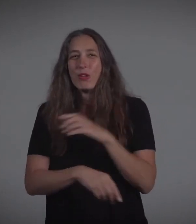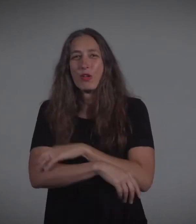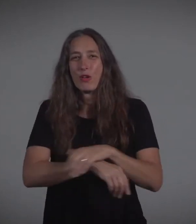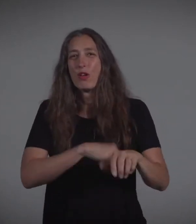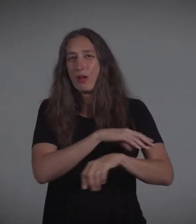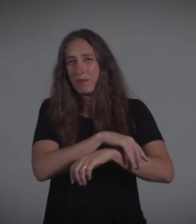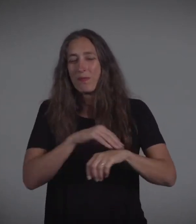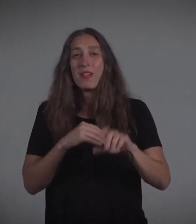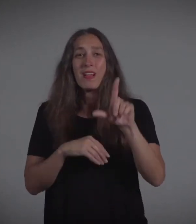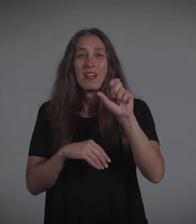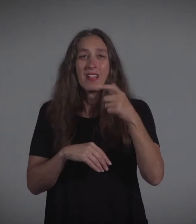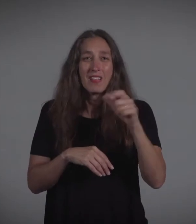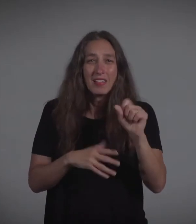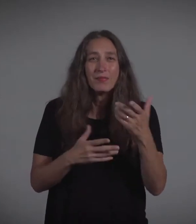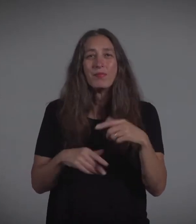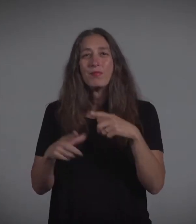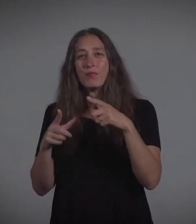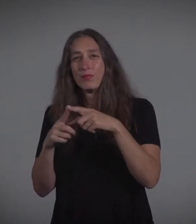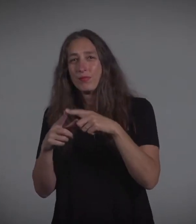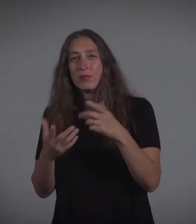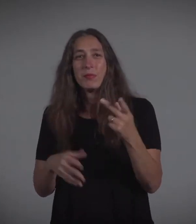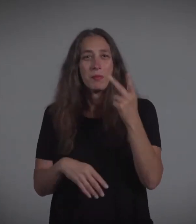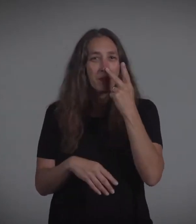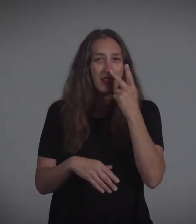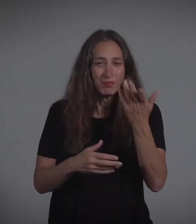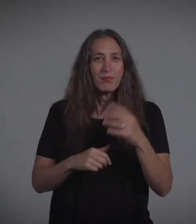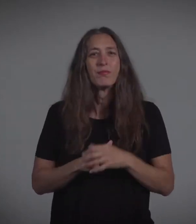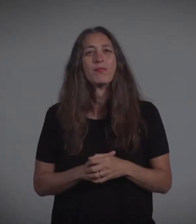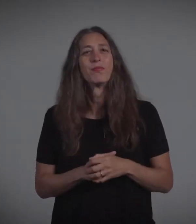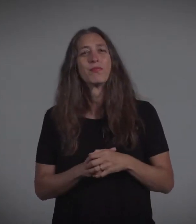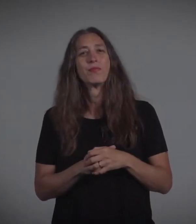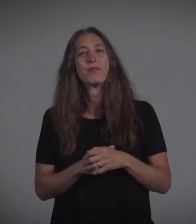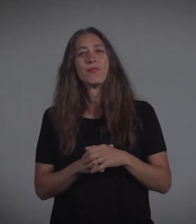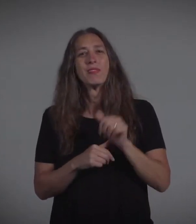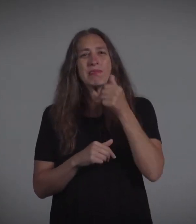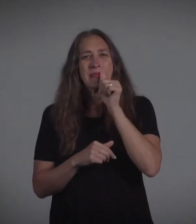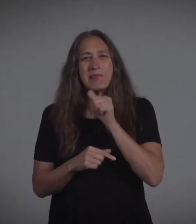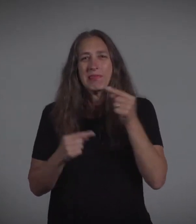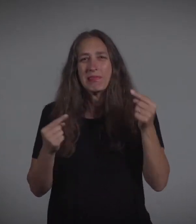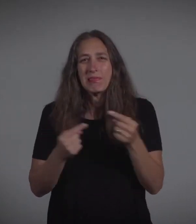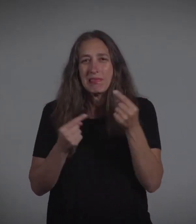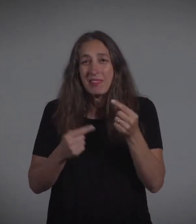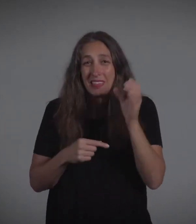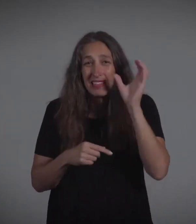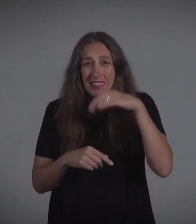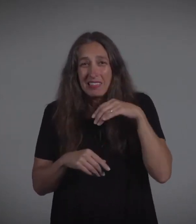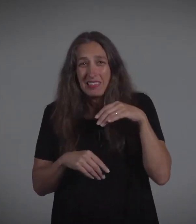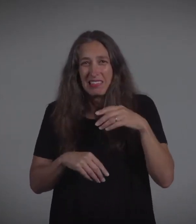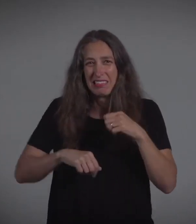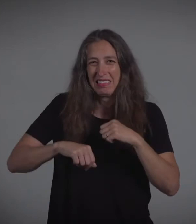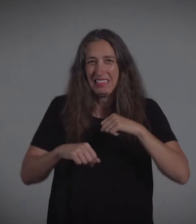including arms, legs, penis, vagina. The pains may feel strange,